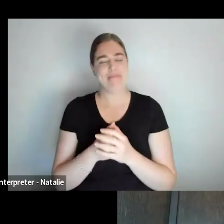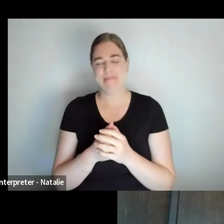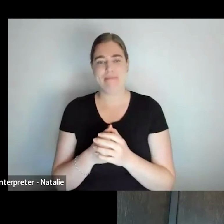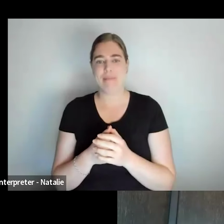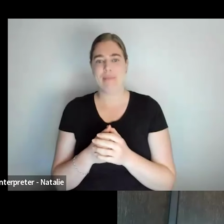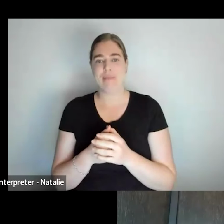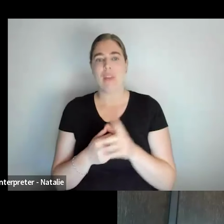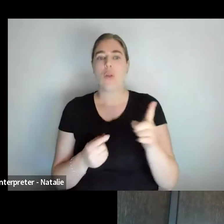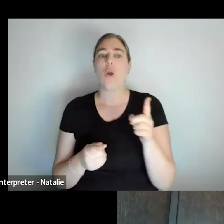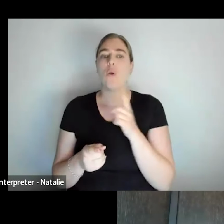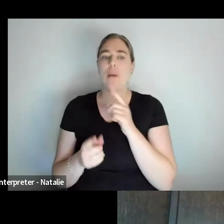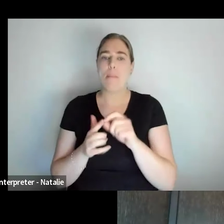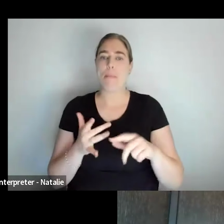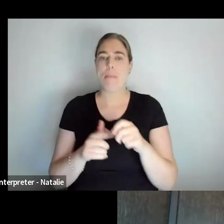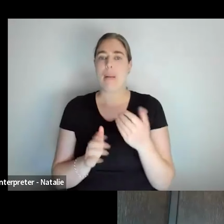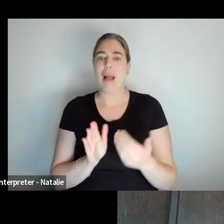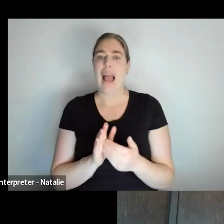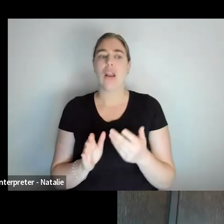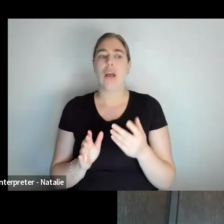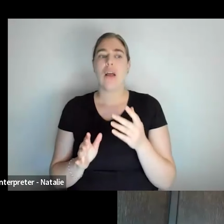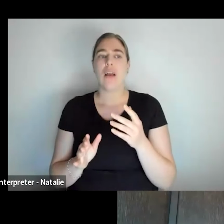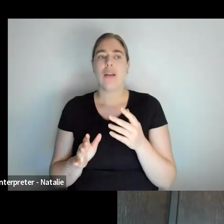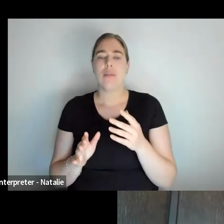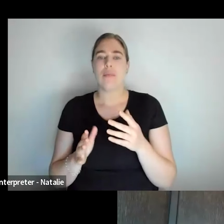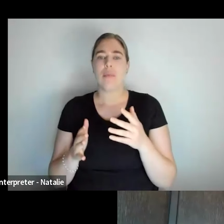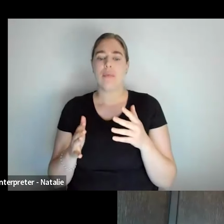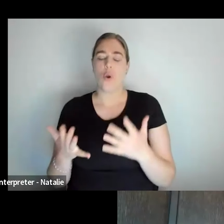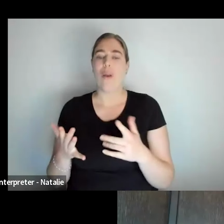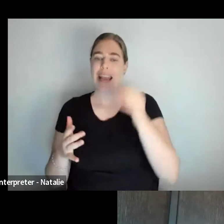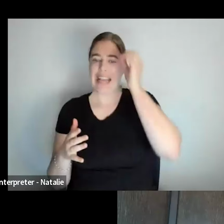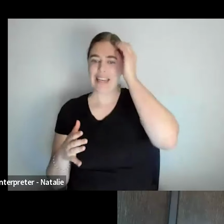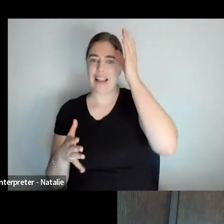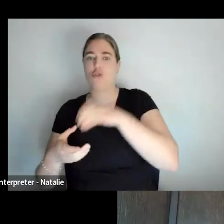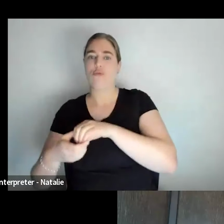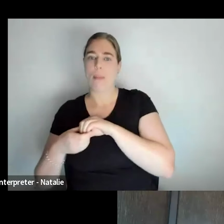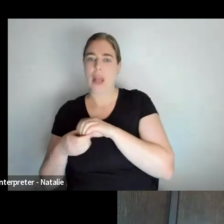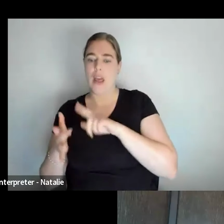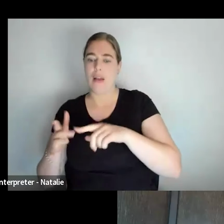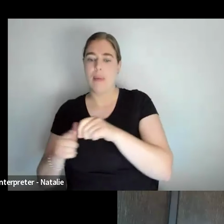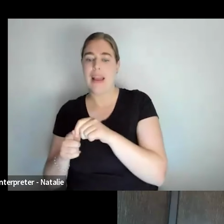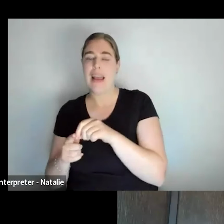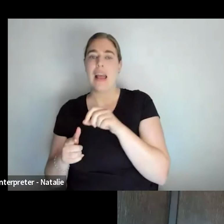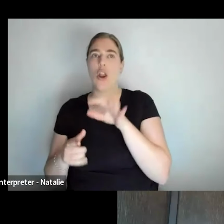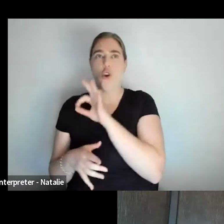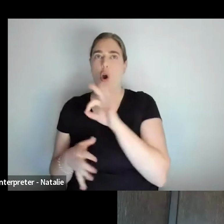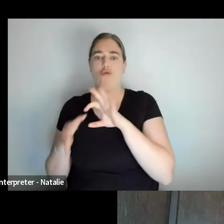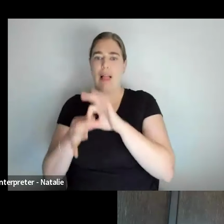of IP might not be relevant to all art forms or types of projects, so there is no fixed - there